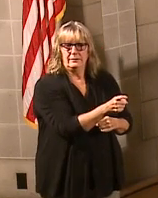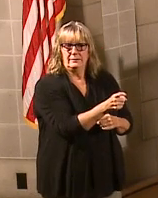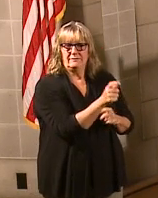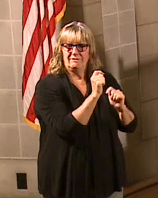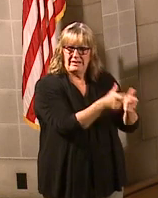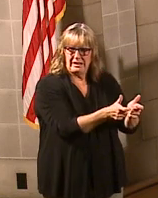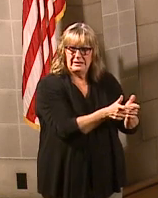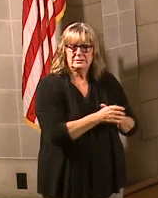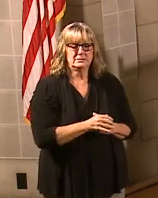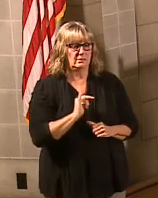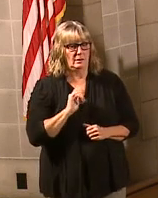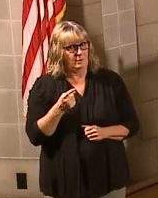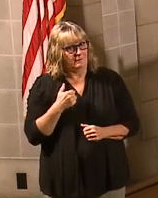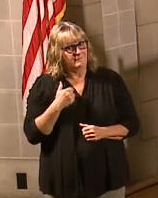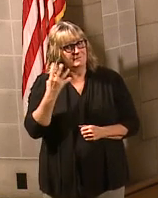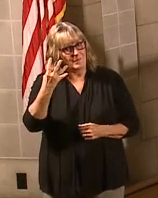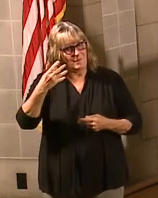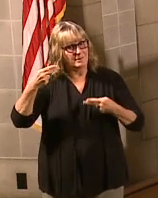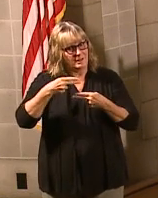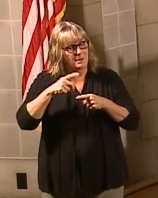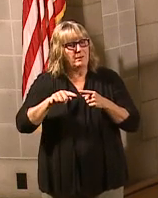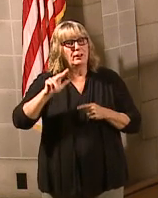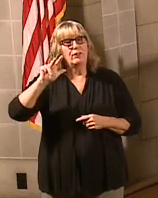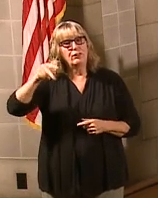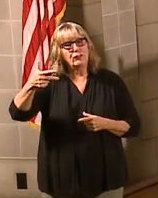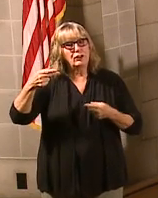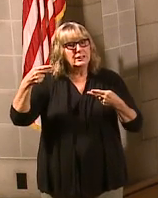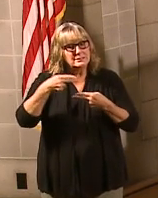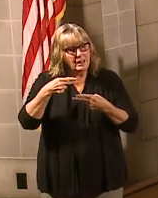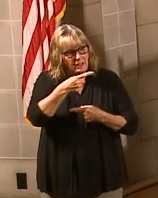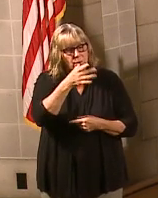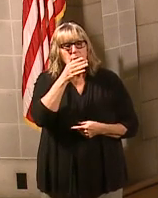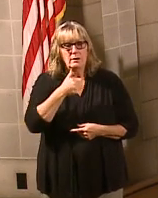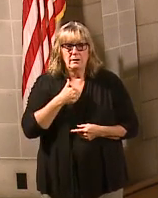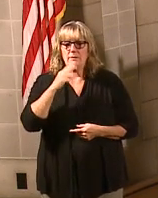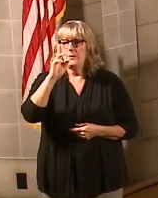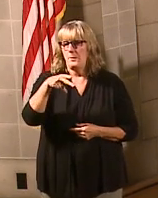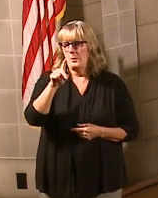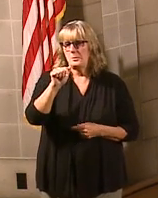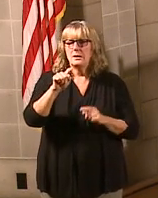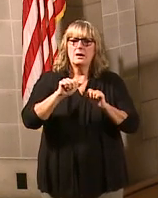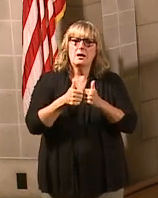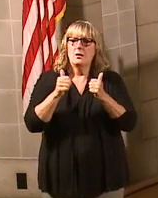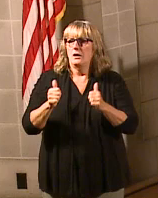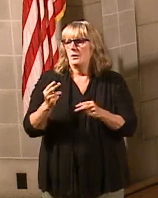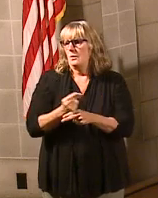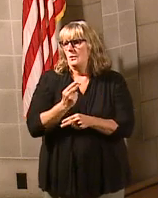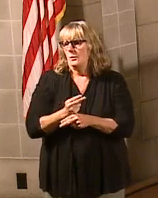WHEN GIVEN EARLY AND ONE OF THE